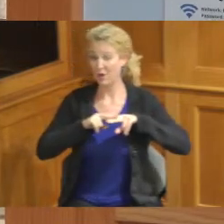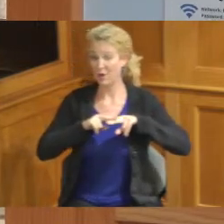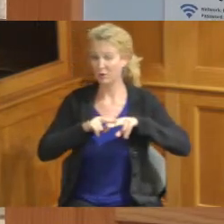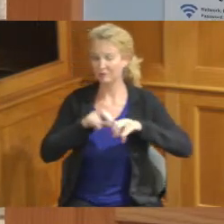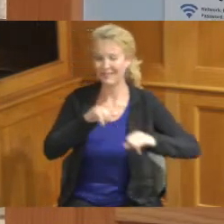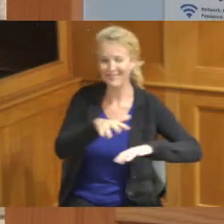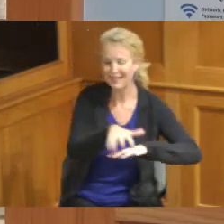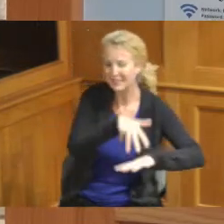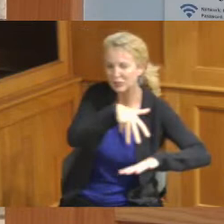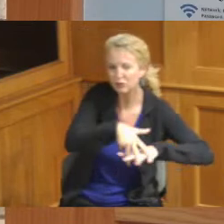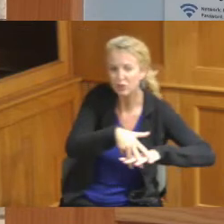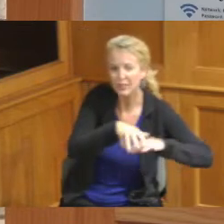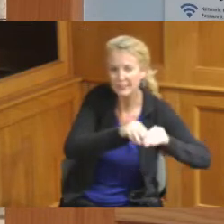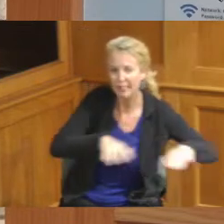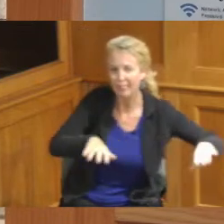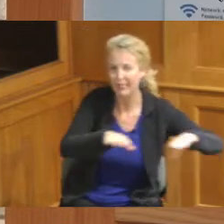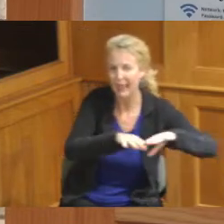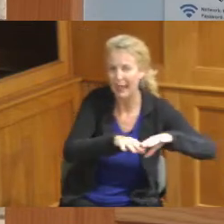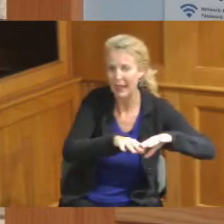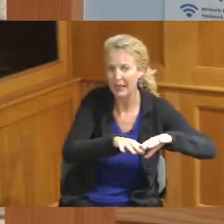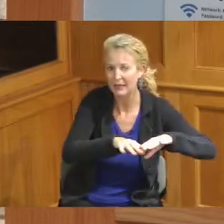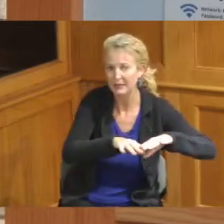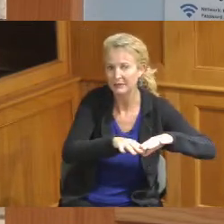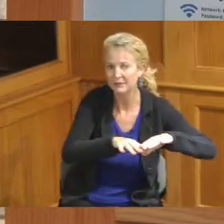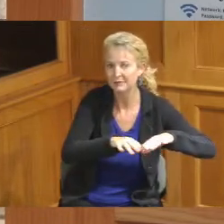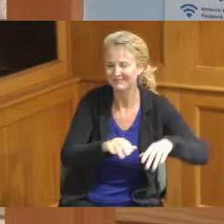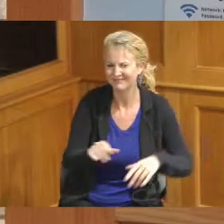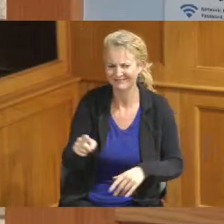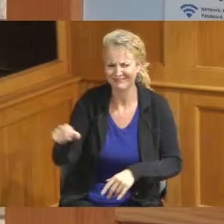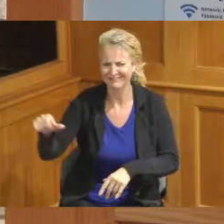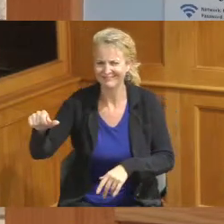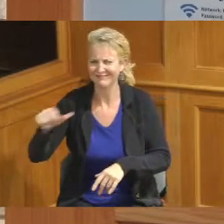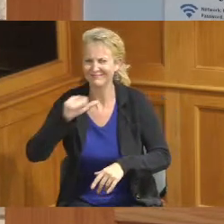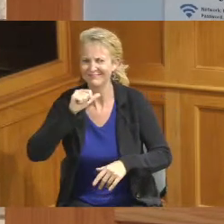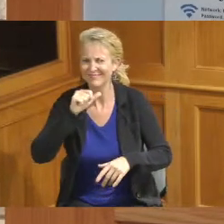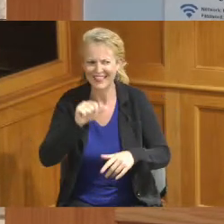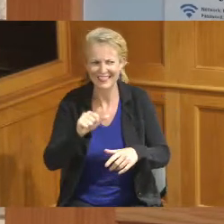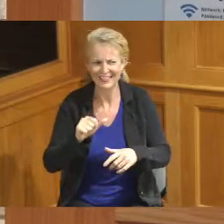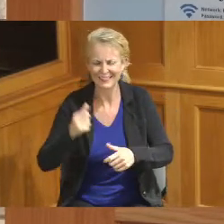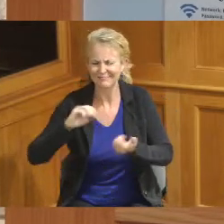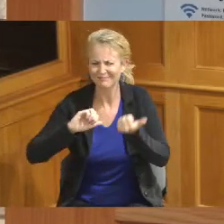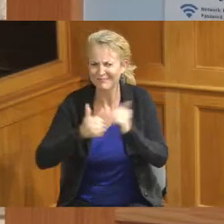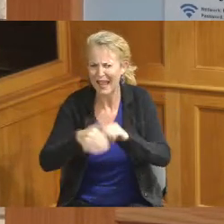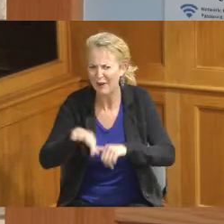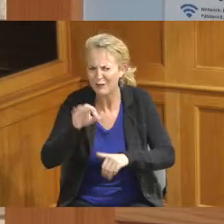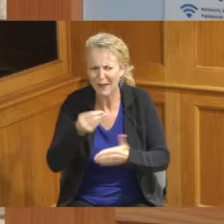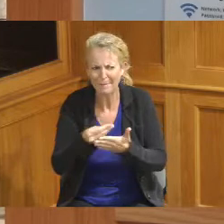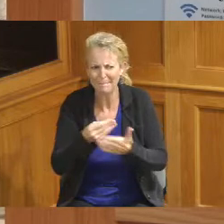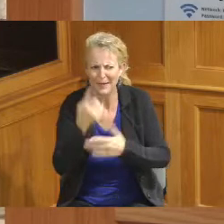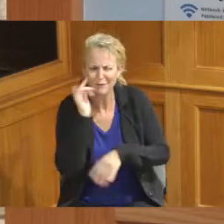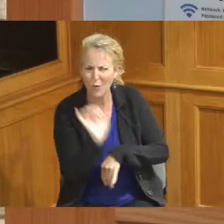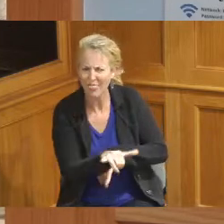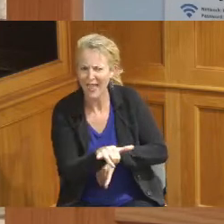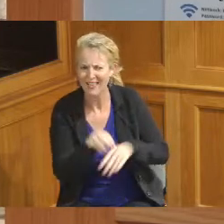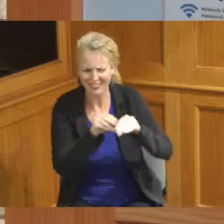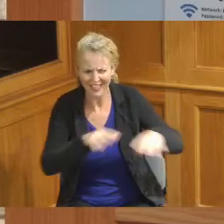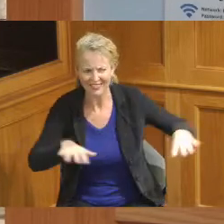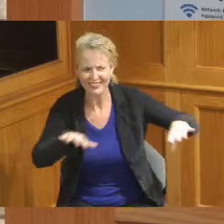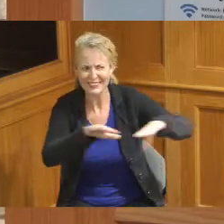land pay no place on the country that get money like that on land land going to always bring you